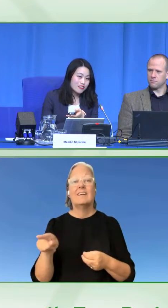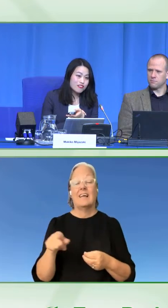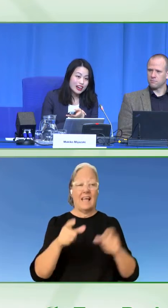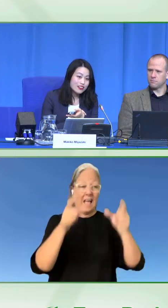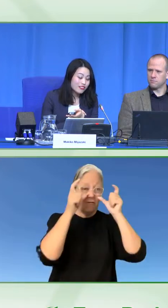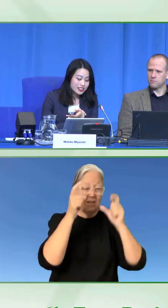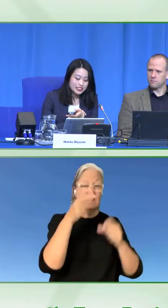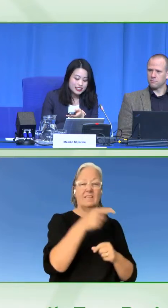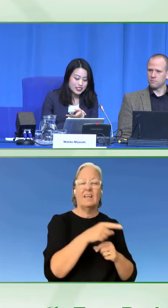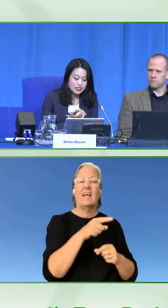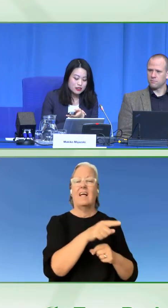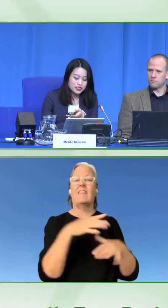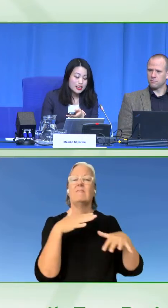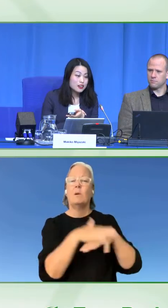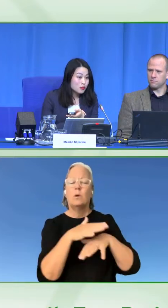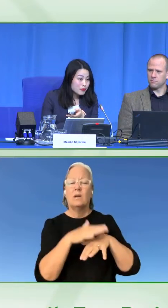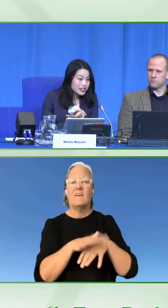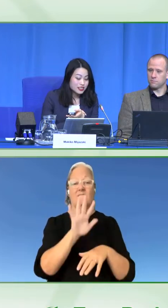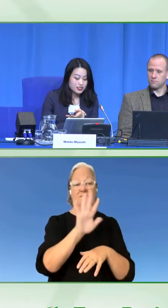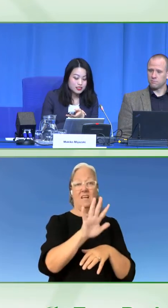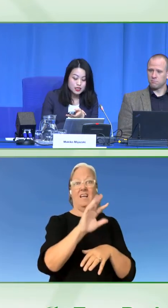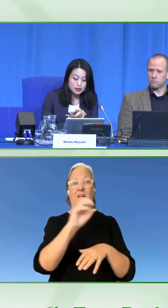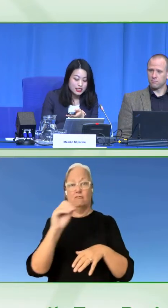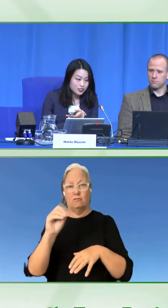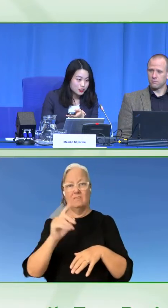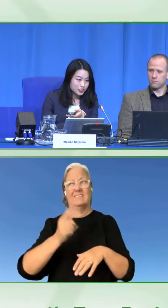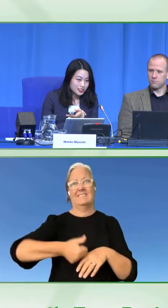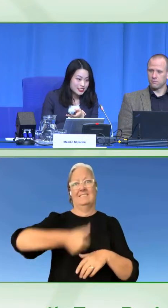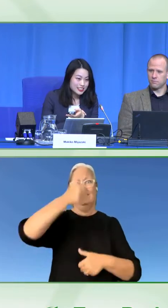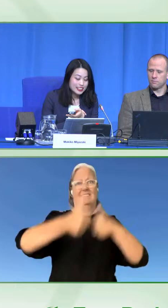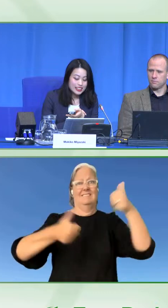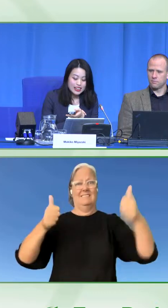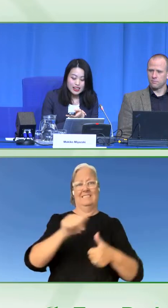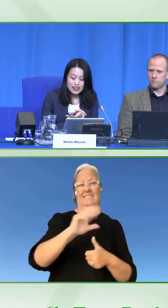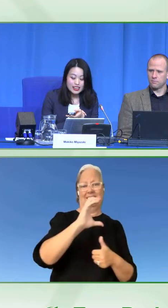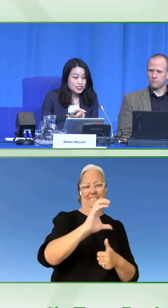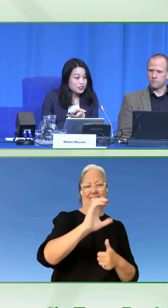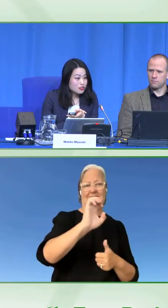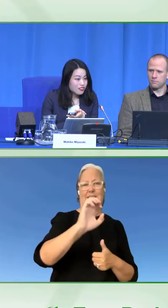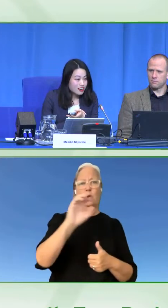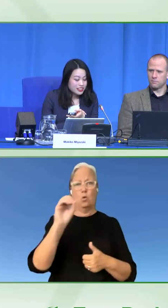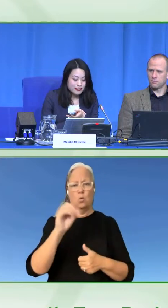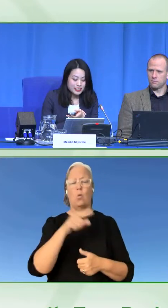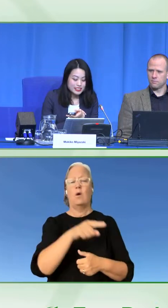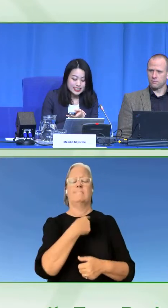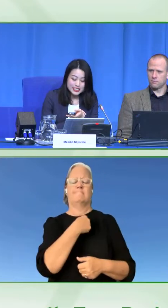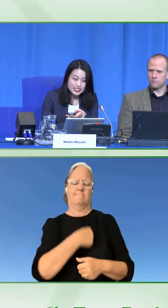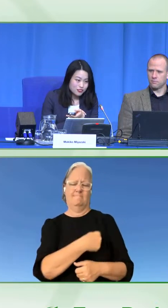teams compete to make products and services even better.